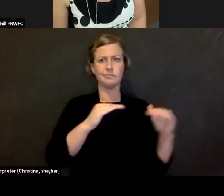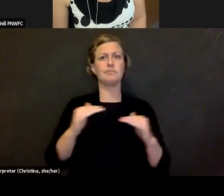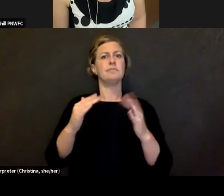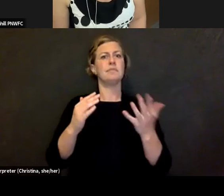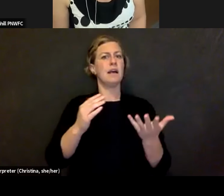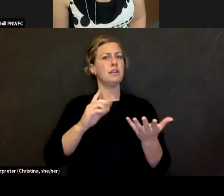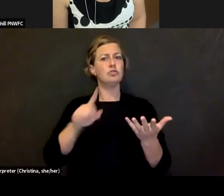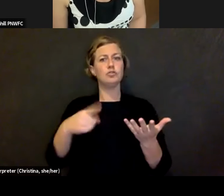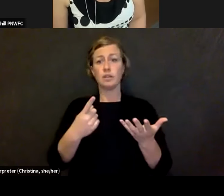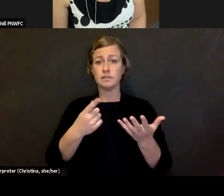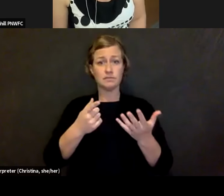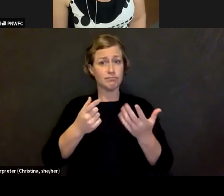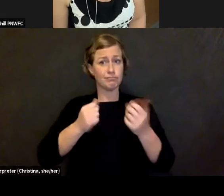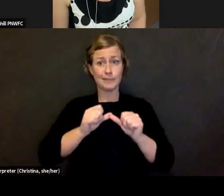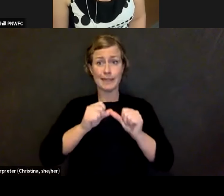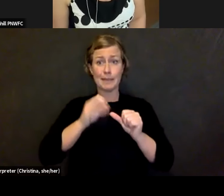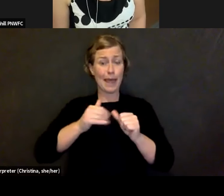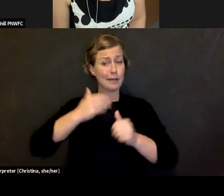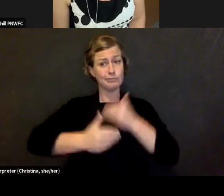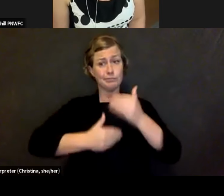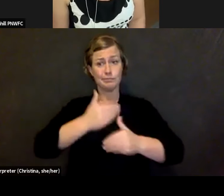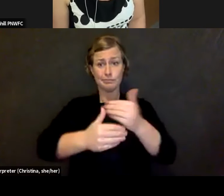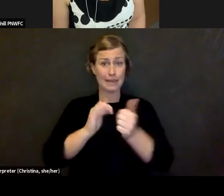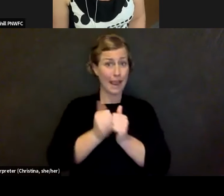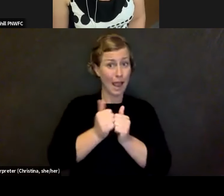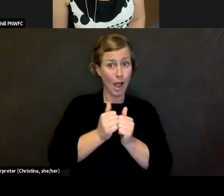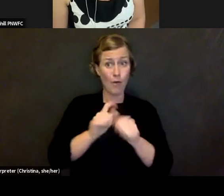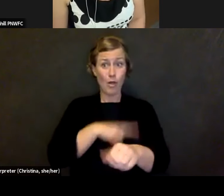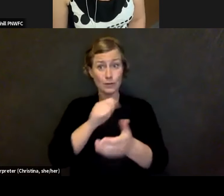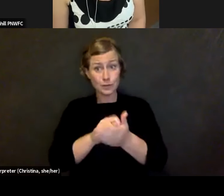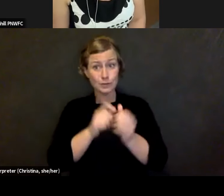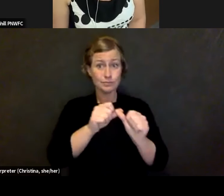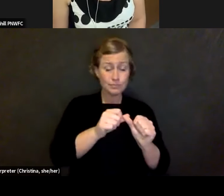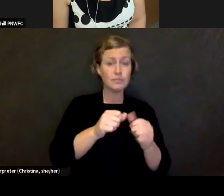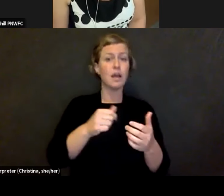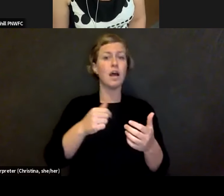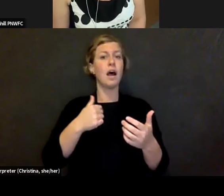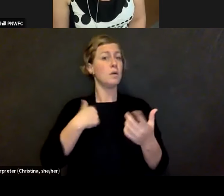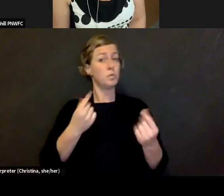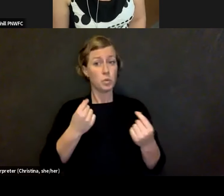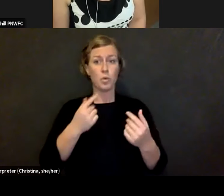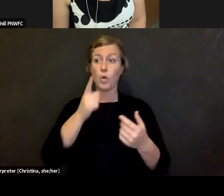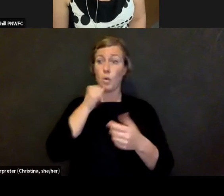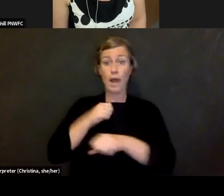it's just unavailable where we are. So that's what I try to do and the way to just